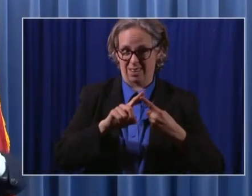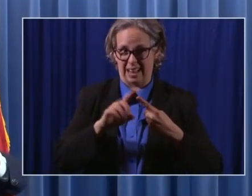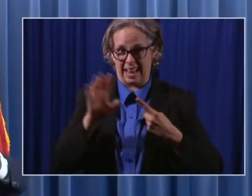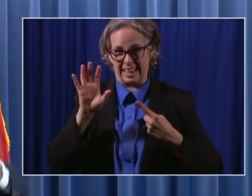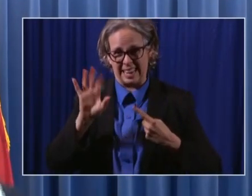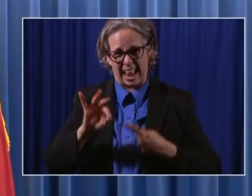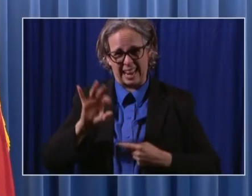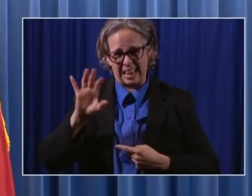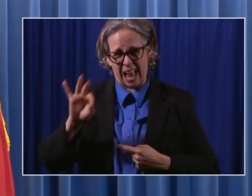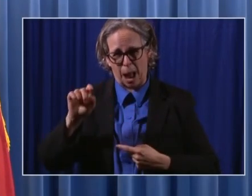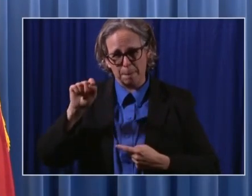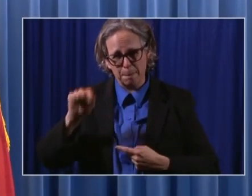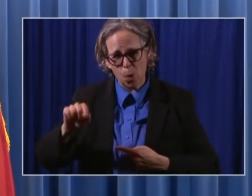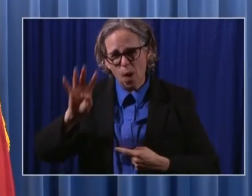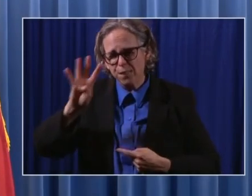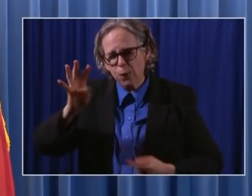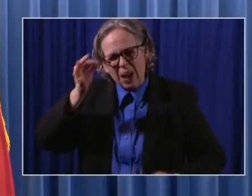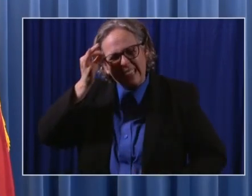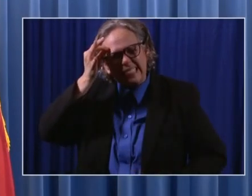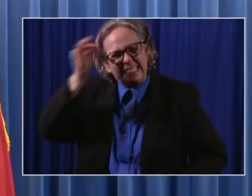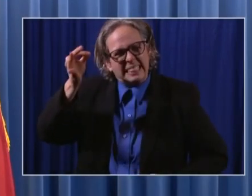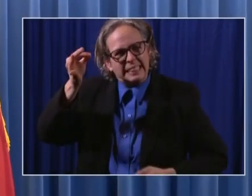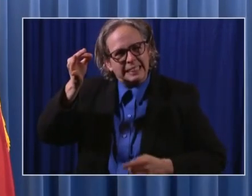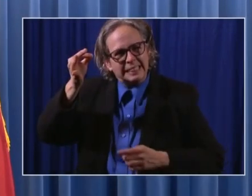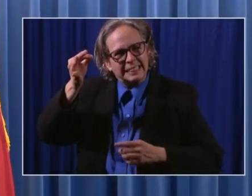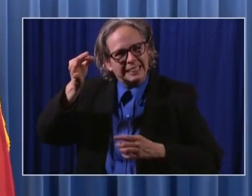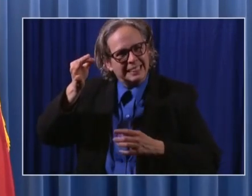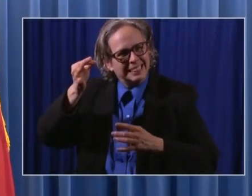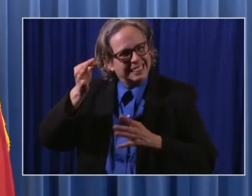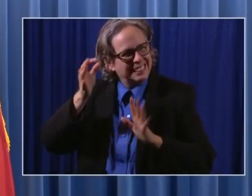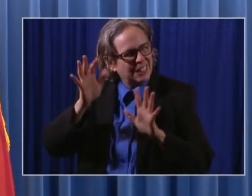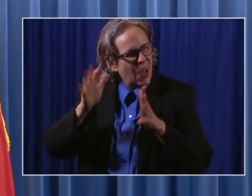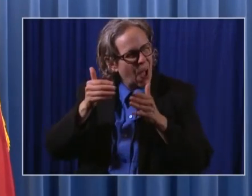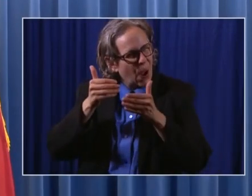MODERATELY HIGH INCIDENCE ACCORDING TO THE CDC. TWO ALMOST HIT THE DEFINITION OF HIGH. IF THEY WOULD'VE, THEY WOULD HAVE STAYED RED.